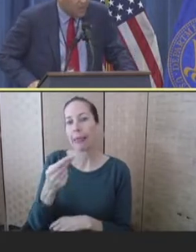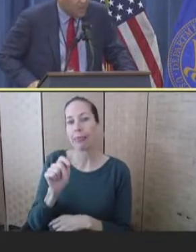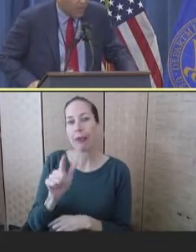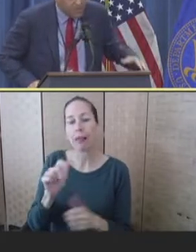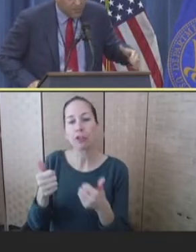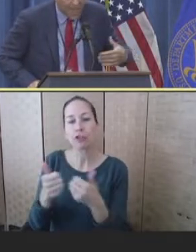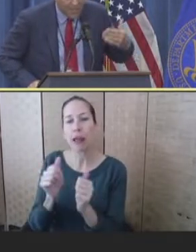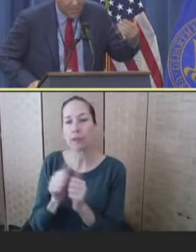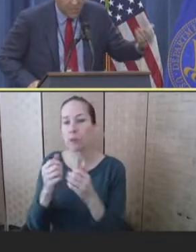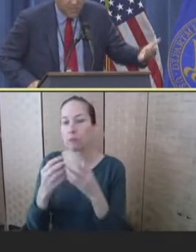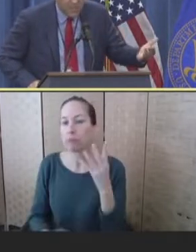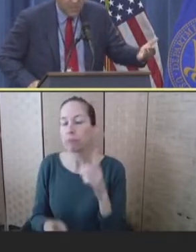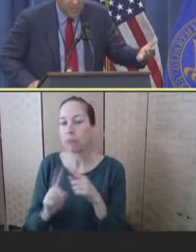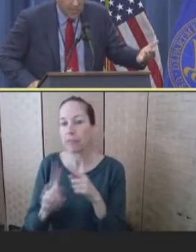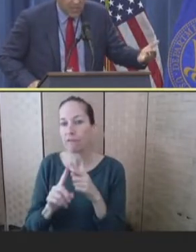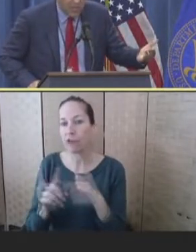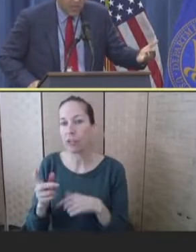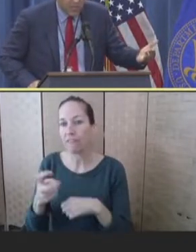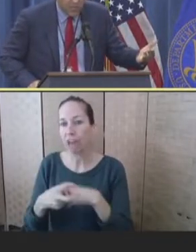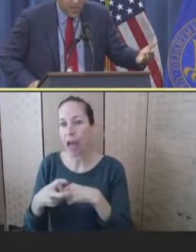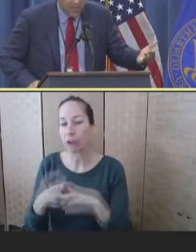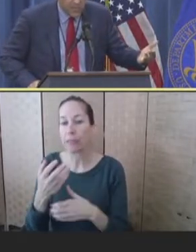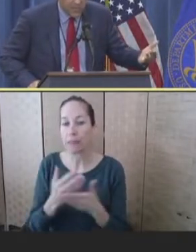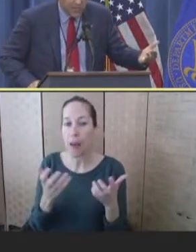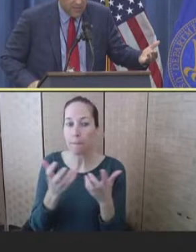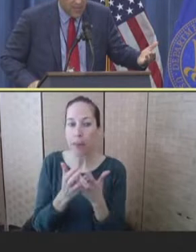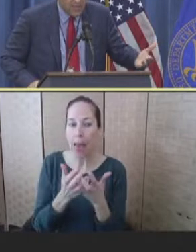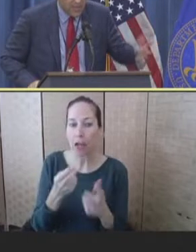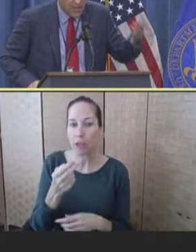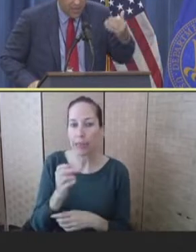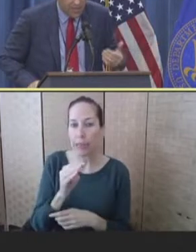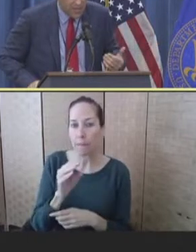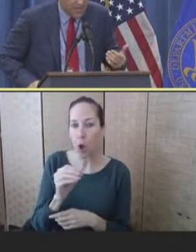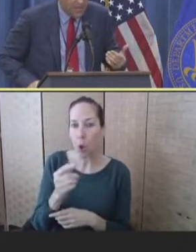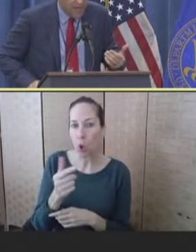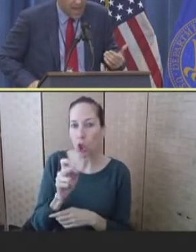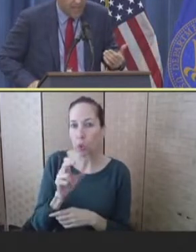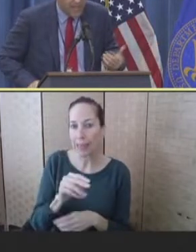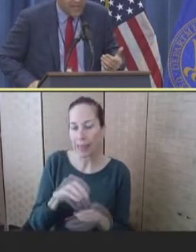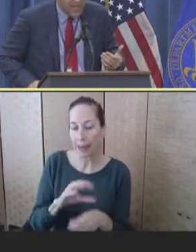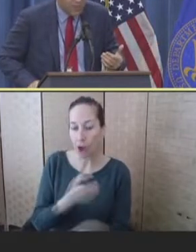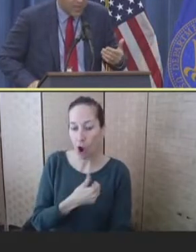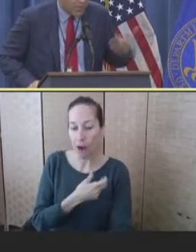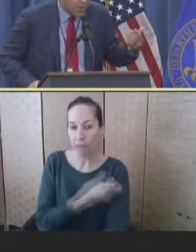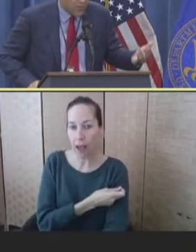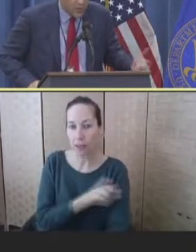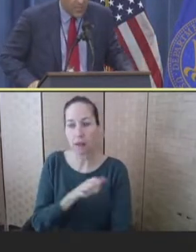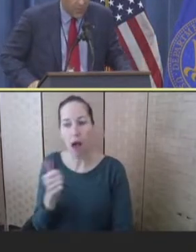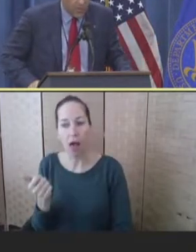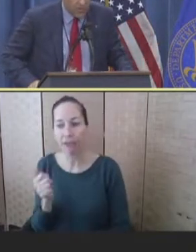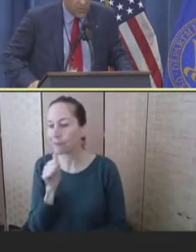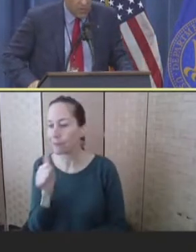Some which matched the hemagglutinin, neuraminidase in the vaccine, others that did not. And we saw really great results.